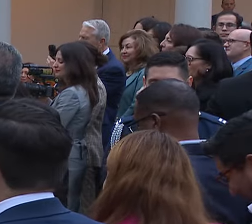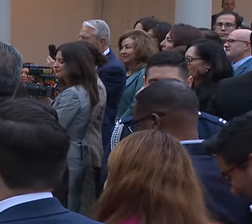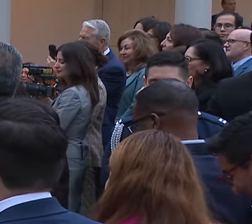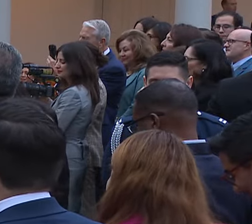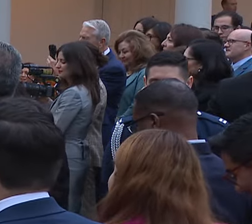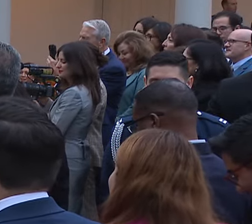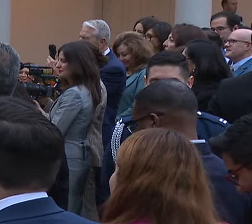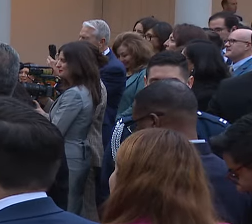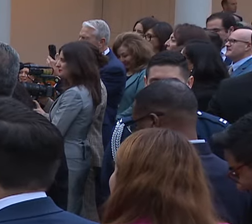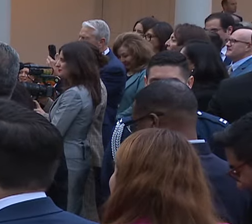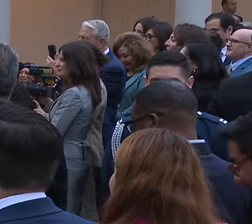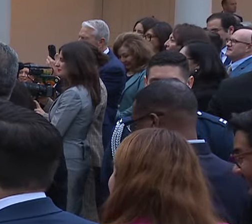[singing]